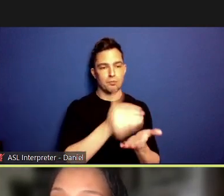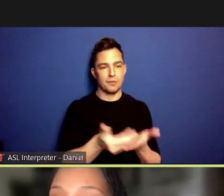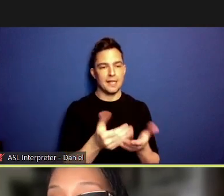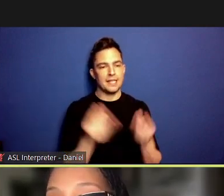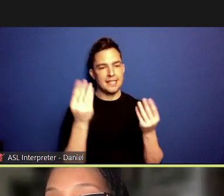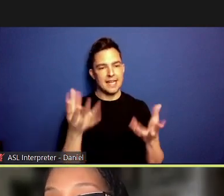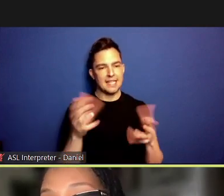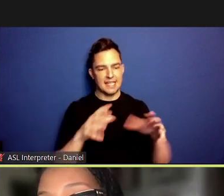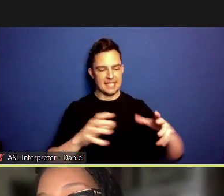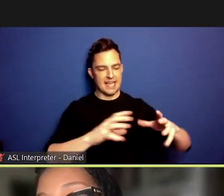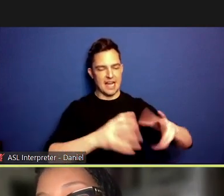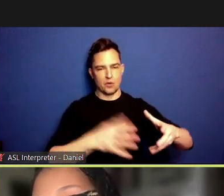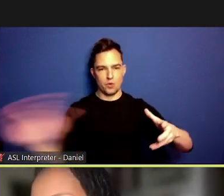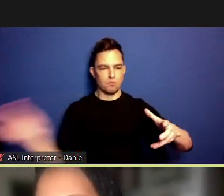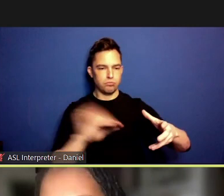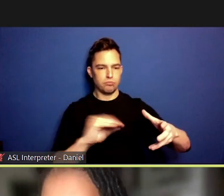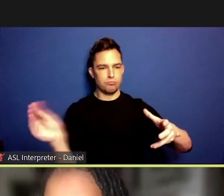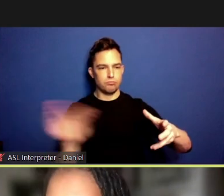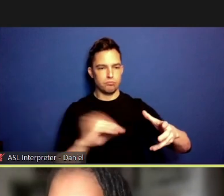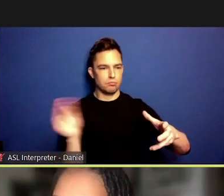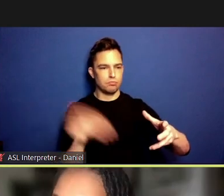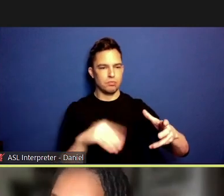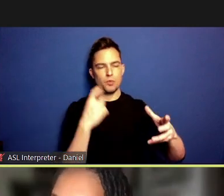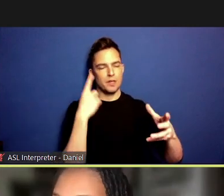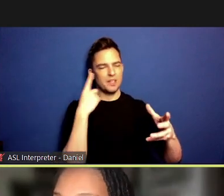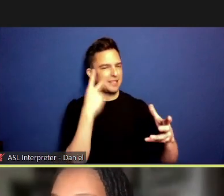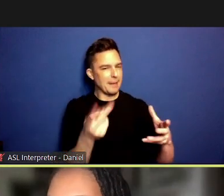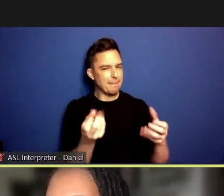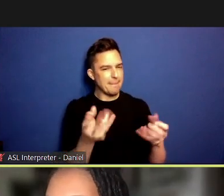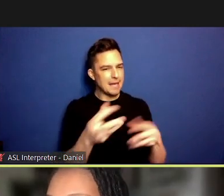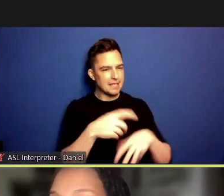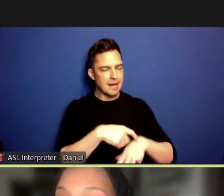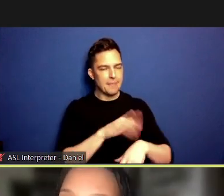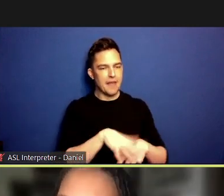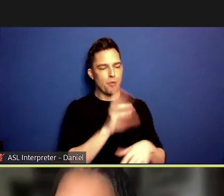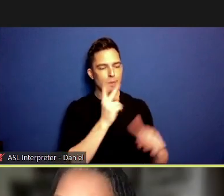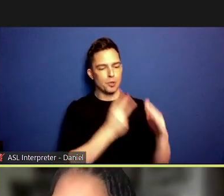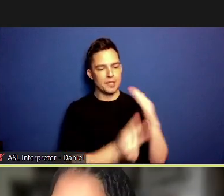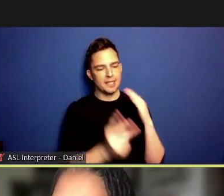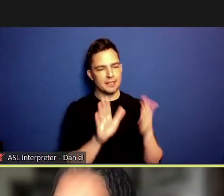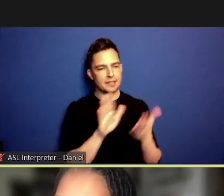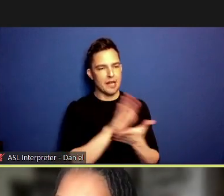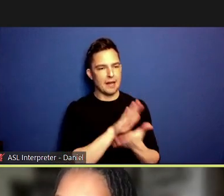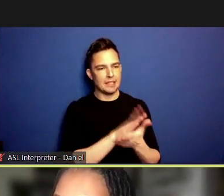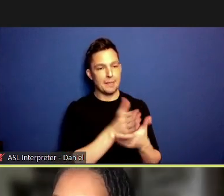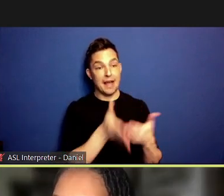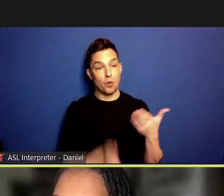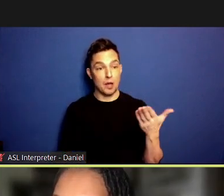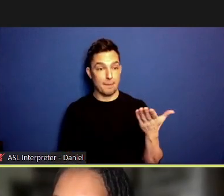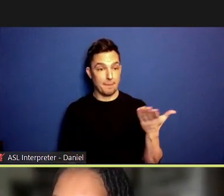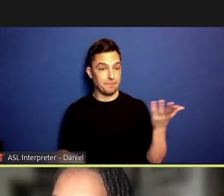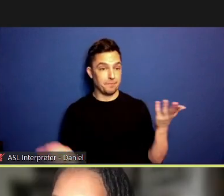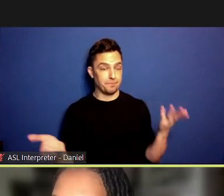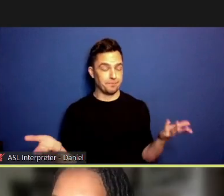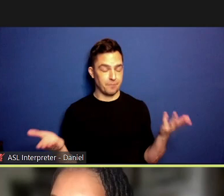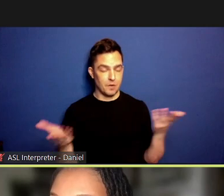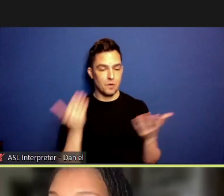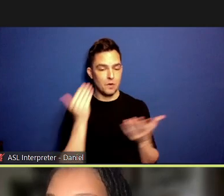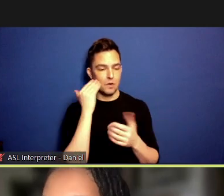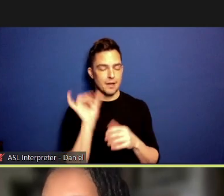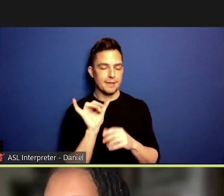know, we see many, many times how it predicts academic outcomes. You know, there are differences